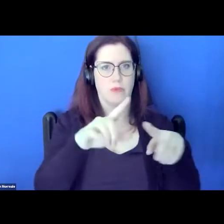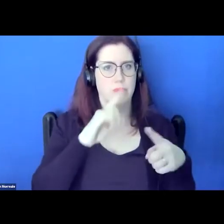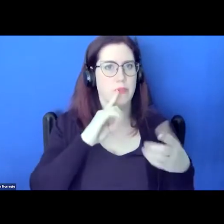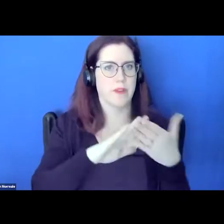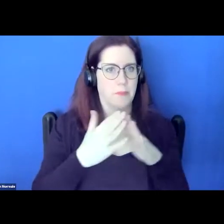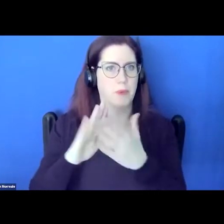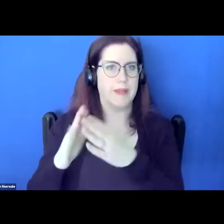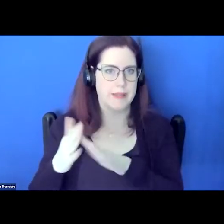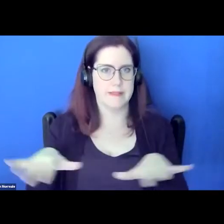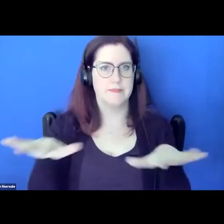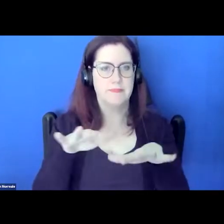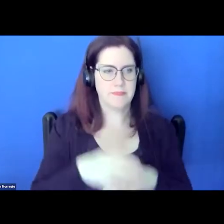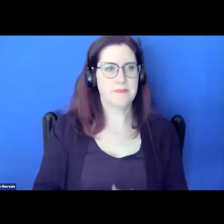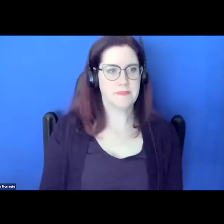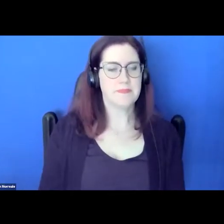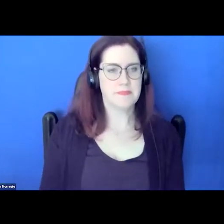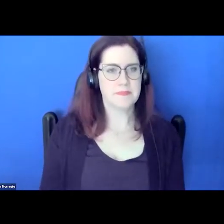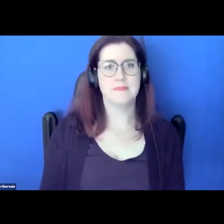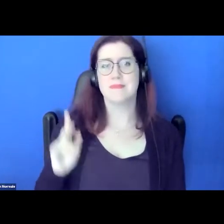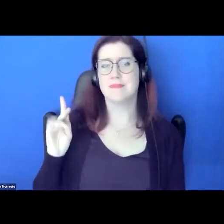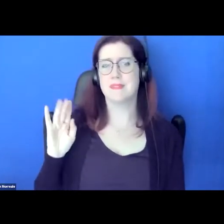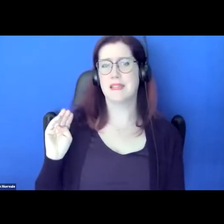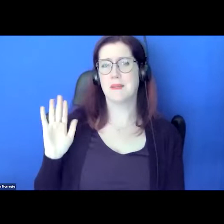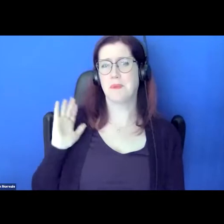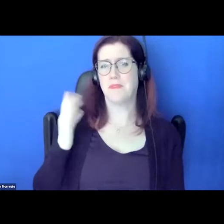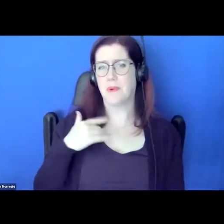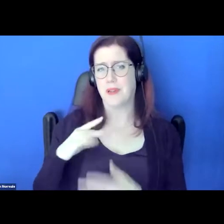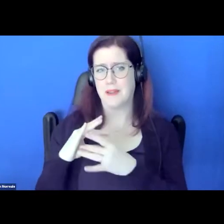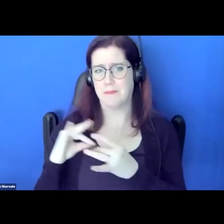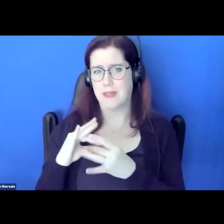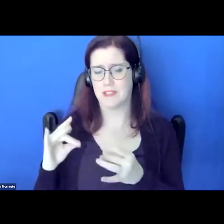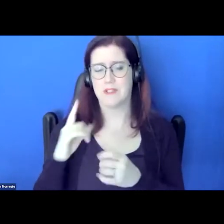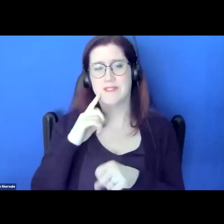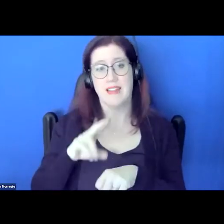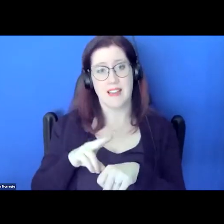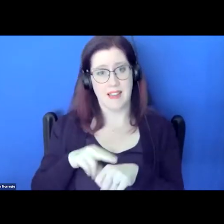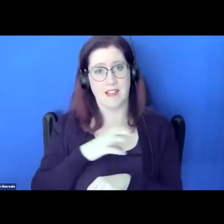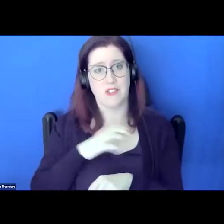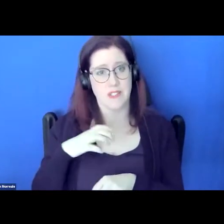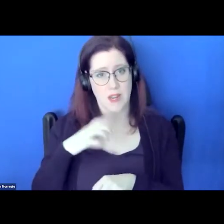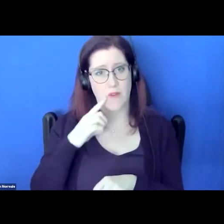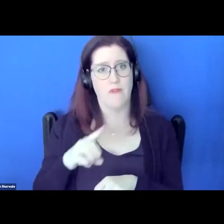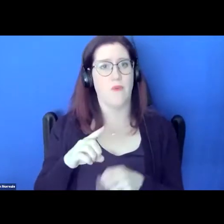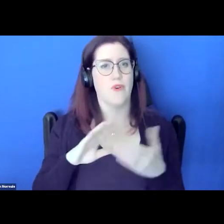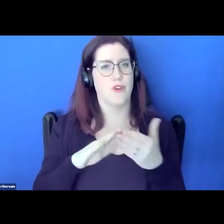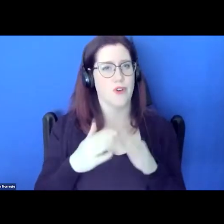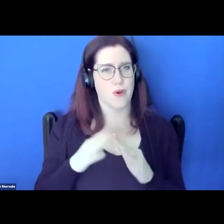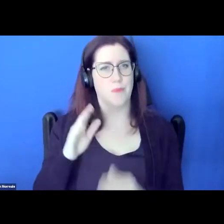And as Kim mentioned before, the National Council of Urban Indian Health here in DC,